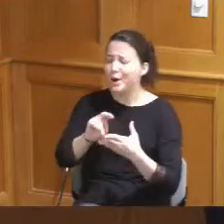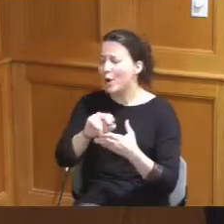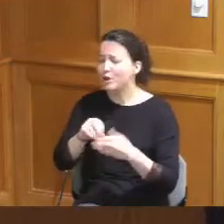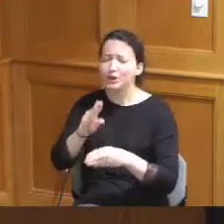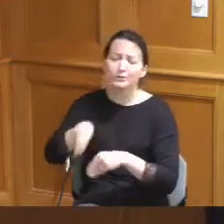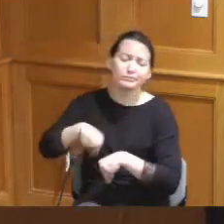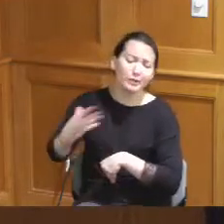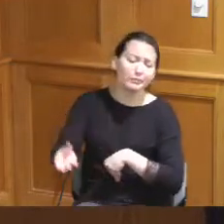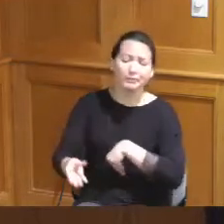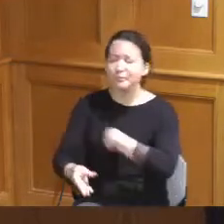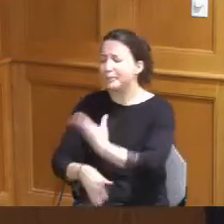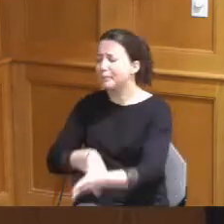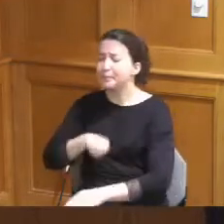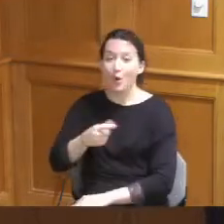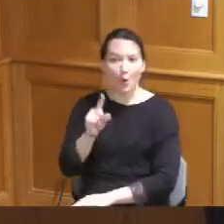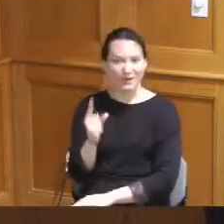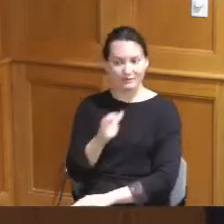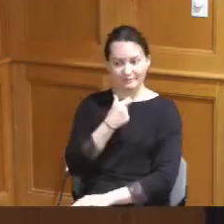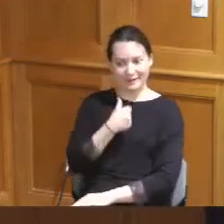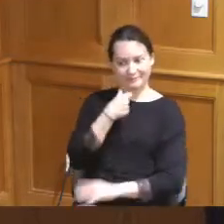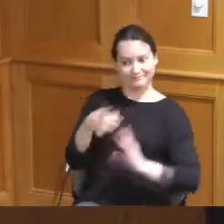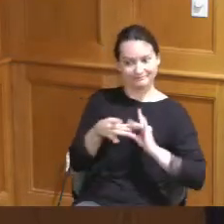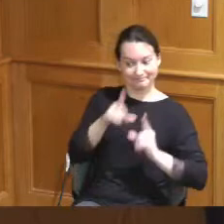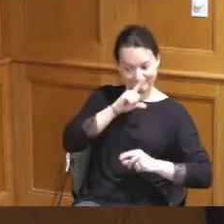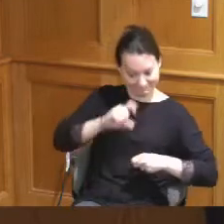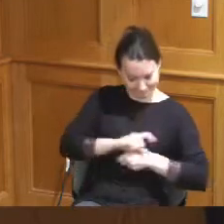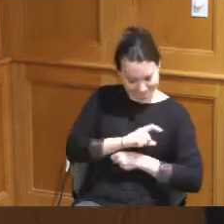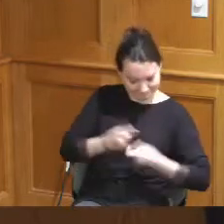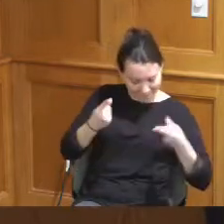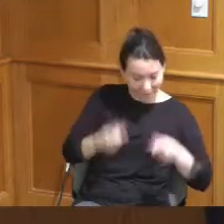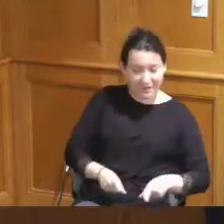away for one dollar I'm not saying we are but I asked the question about sex and everybody